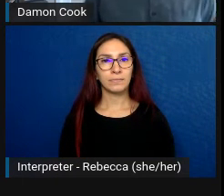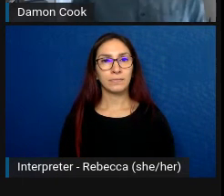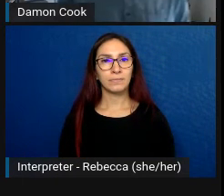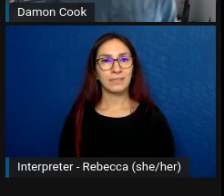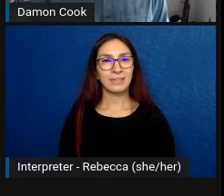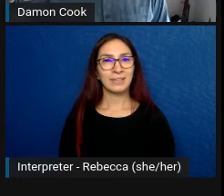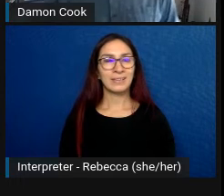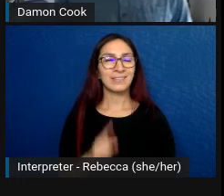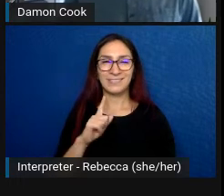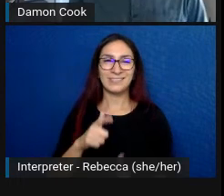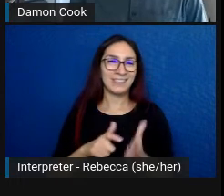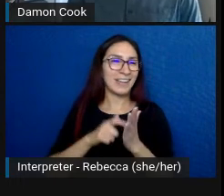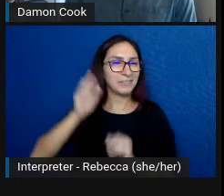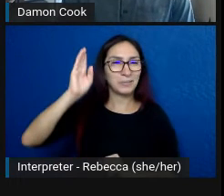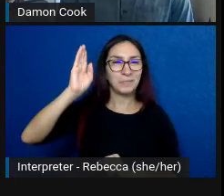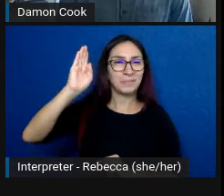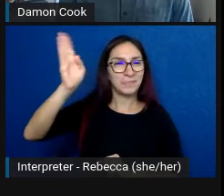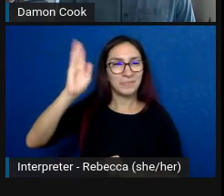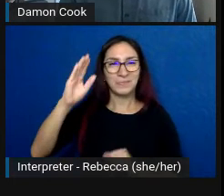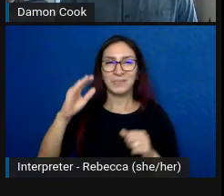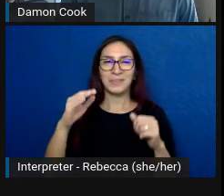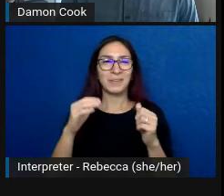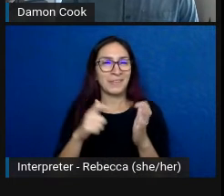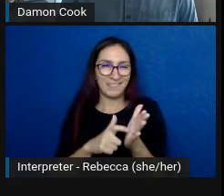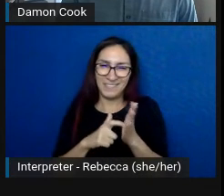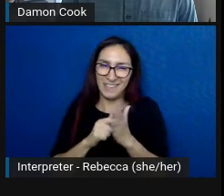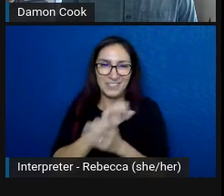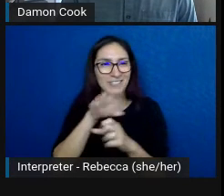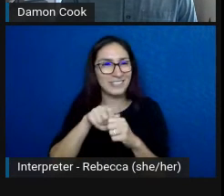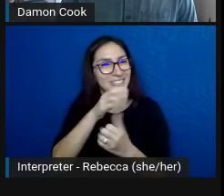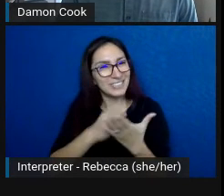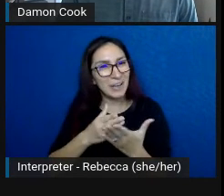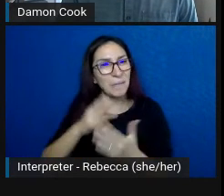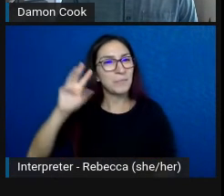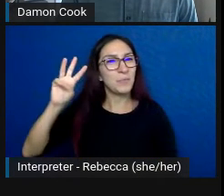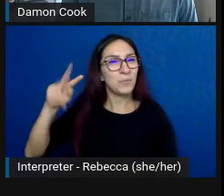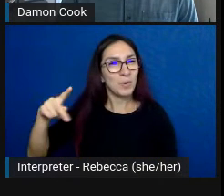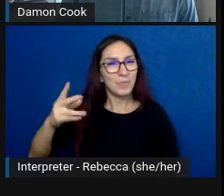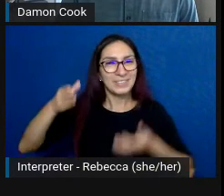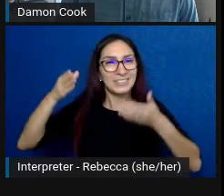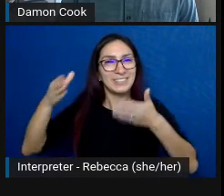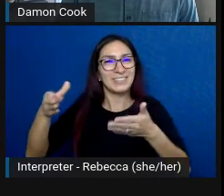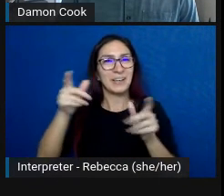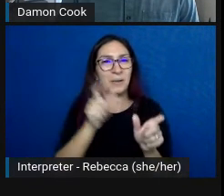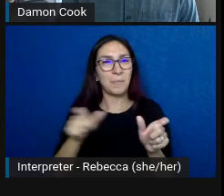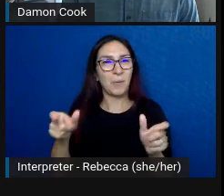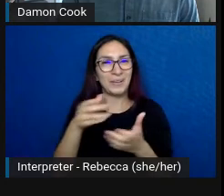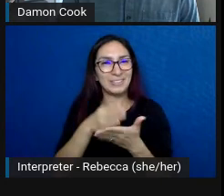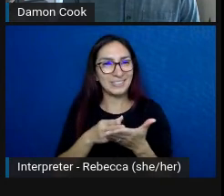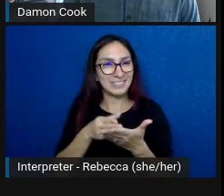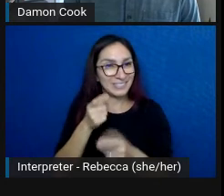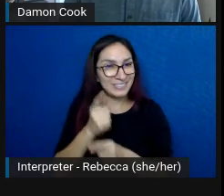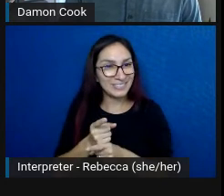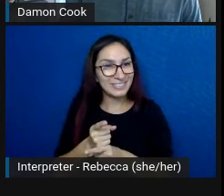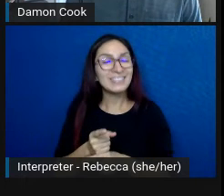on some WordPress existing components, some examples of dialogs,